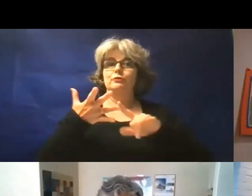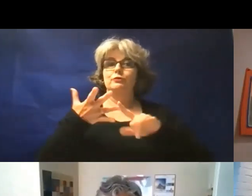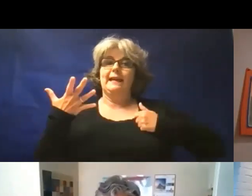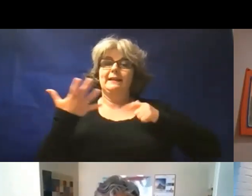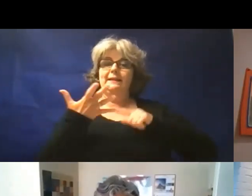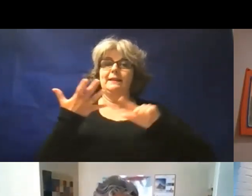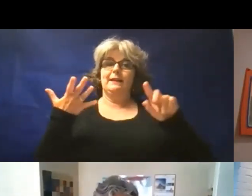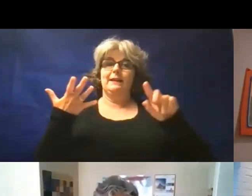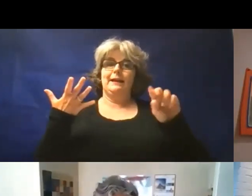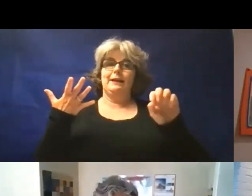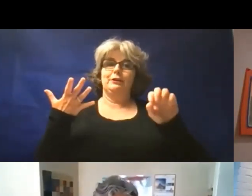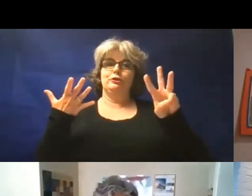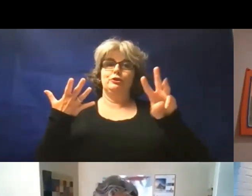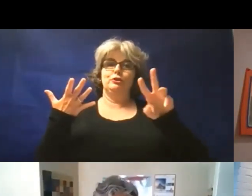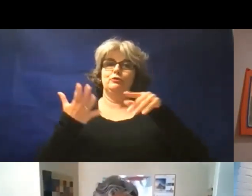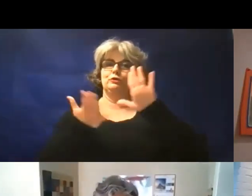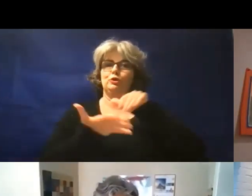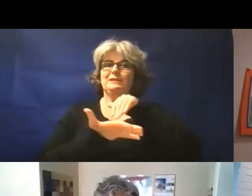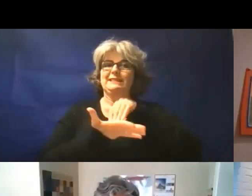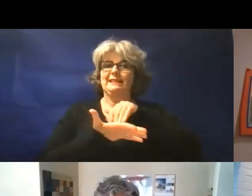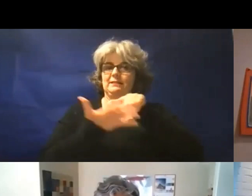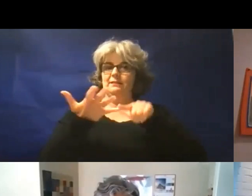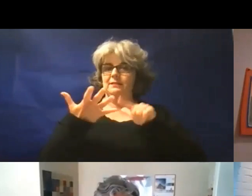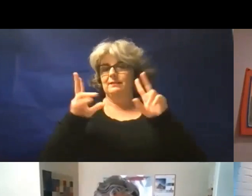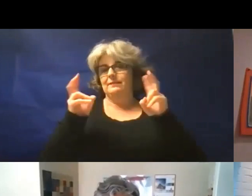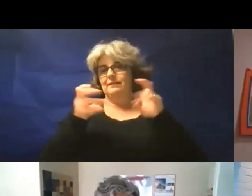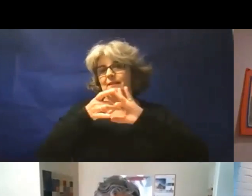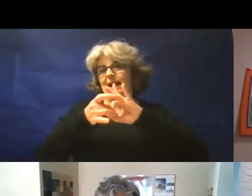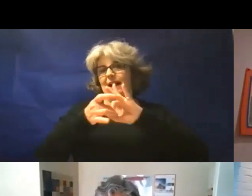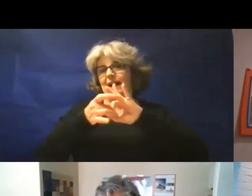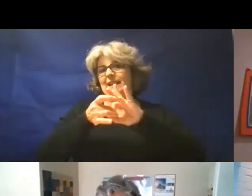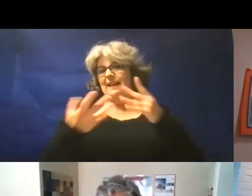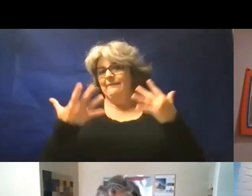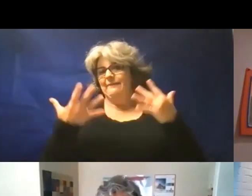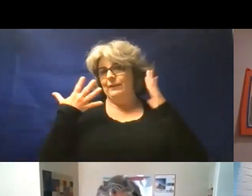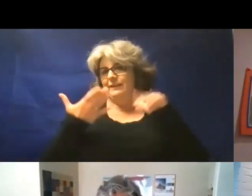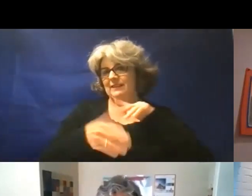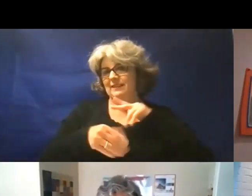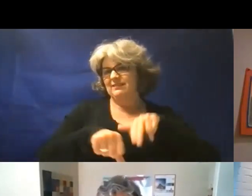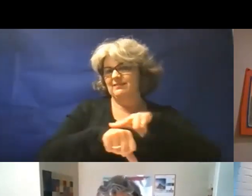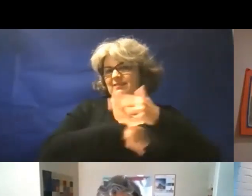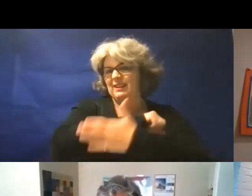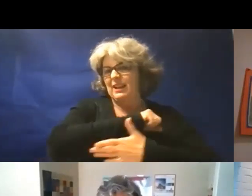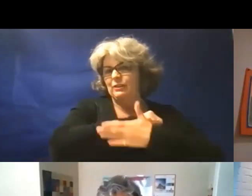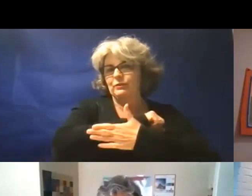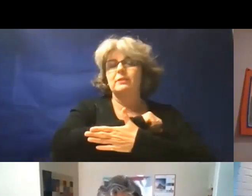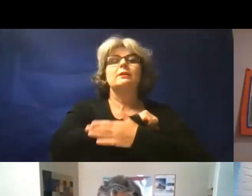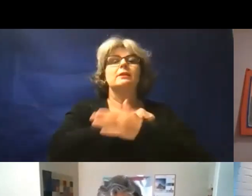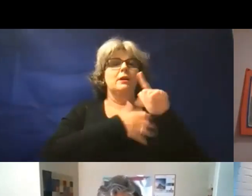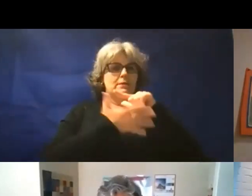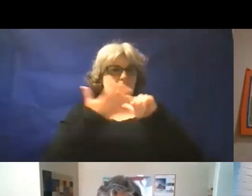being sort of allied friendly nations and they all have their travel advisories and government travel